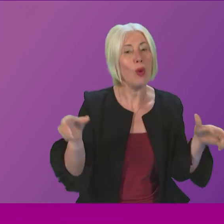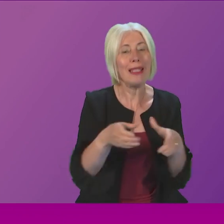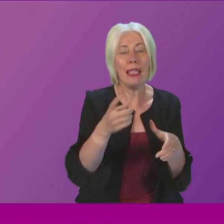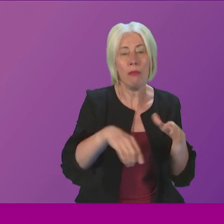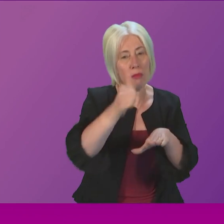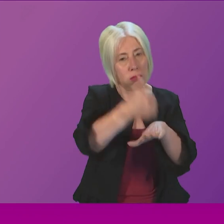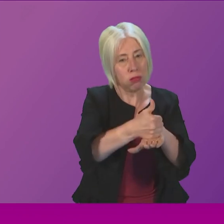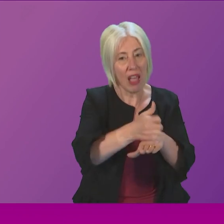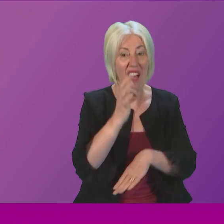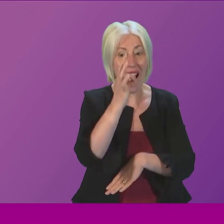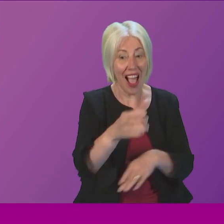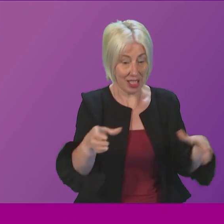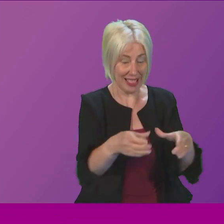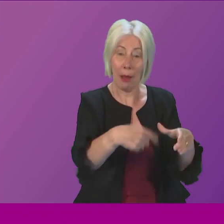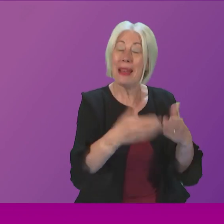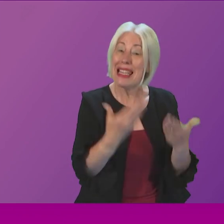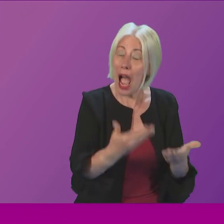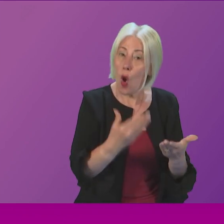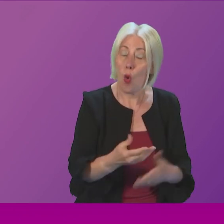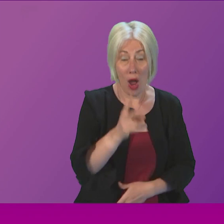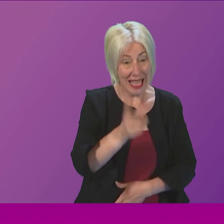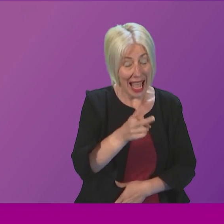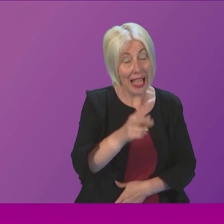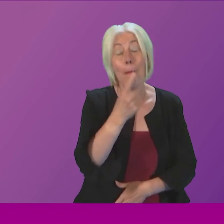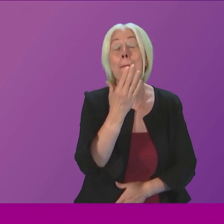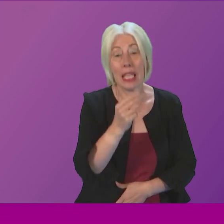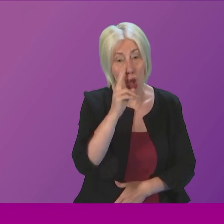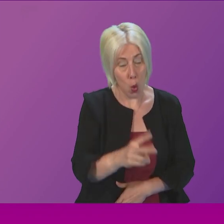I have asked that new transport team to look at the issue once again.